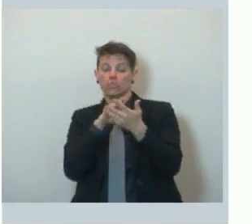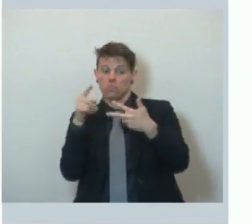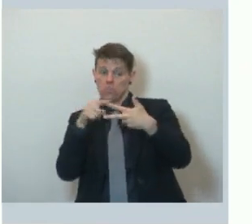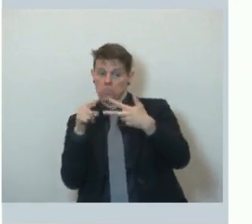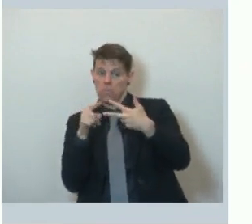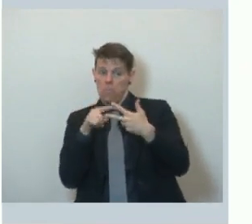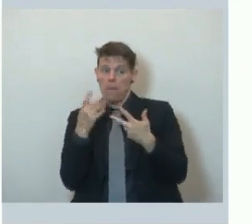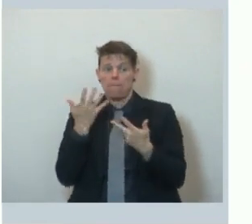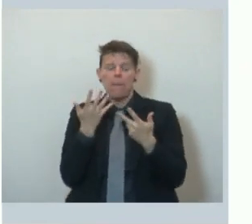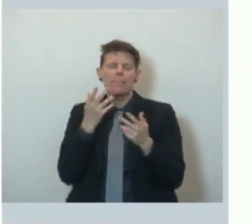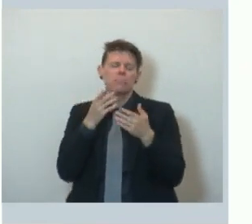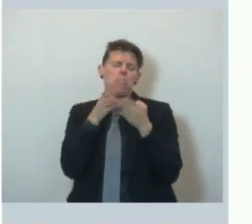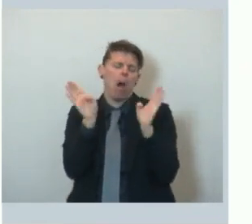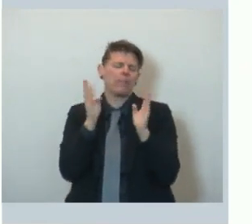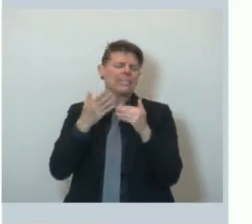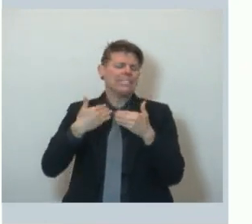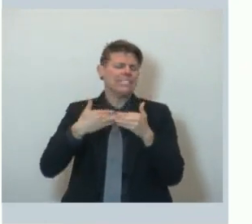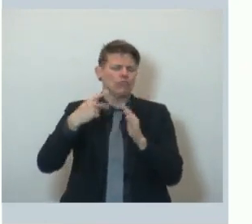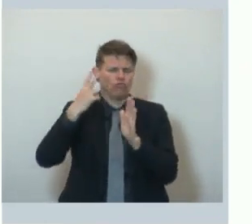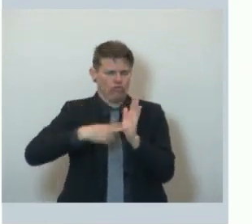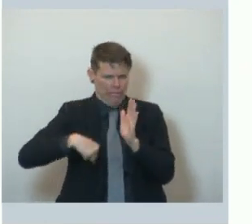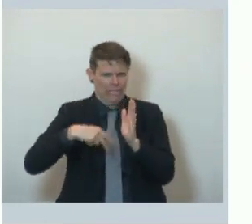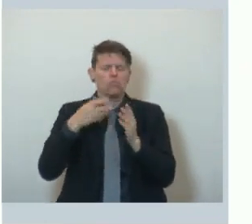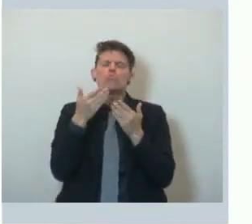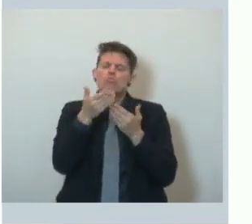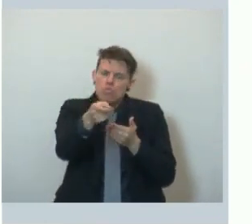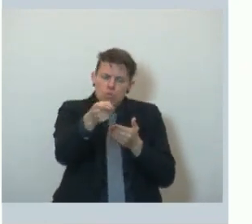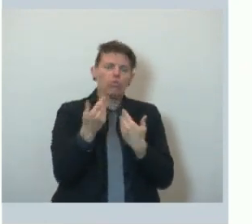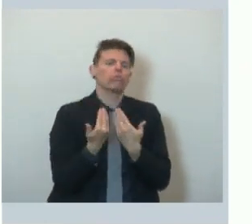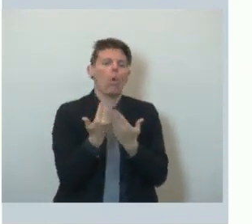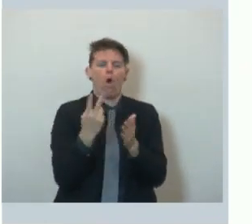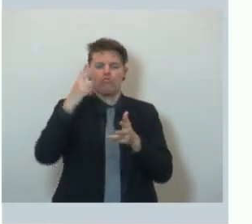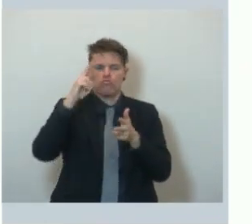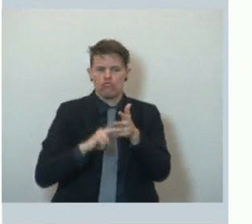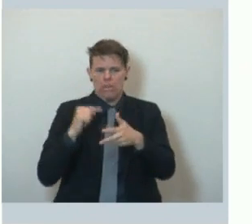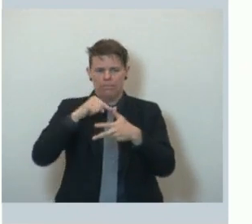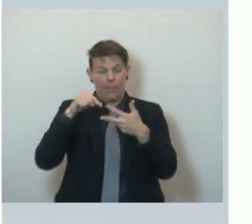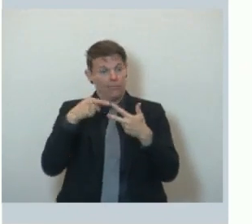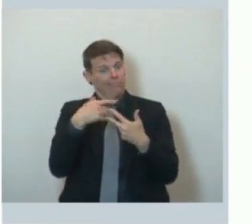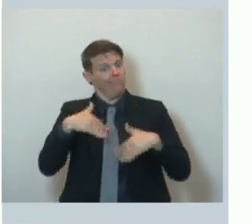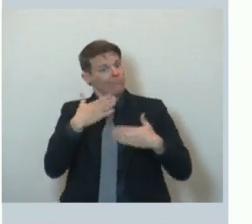AND SO IF YOU’RE INTERESTED IN WONDERING WHETHER YOU SHOULD GET AN ANTIBODY TEST OR NOT, PLEASE READ THIS.